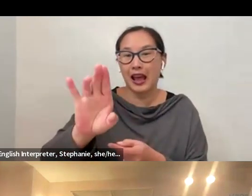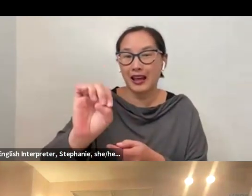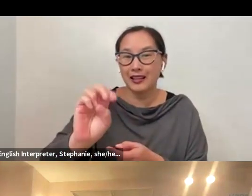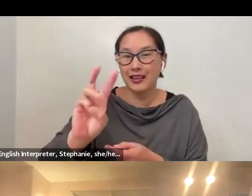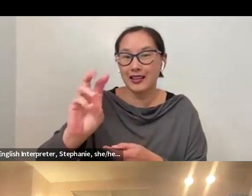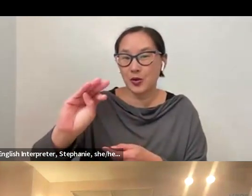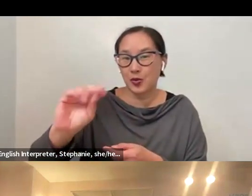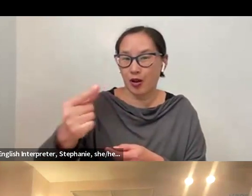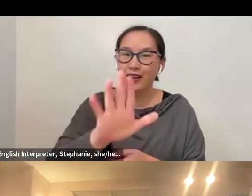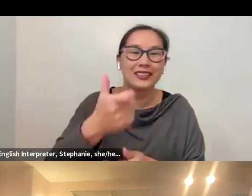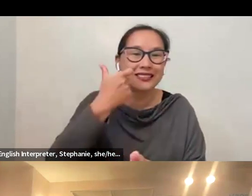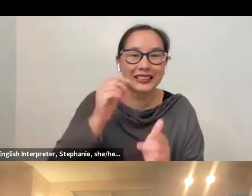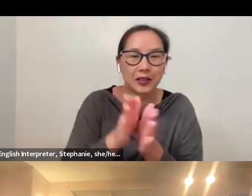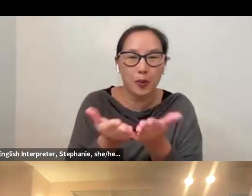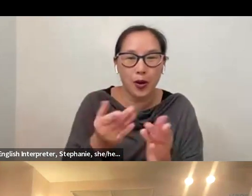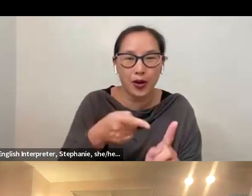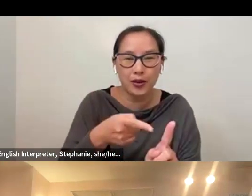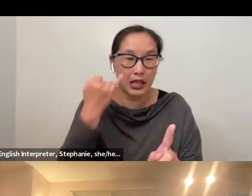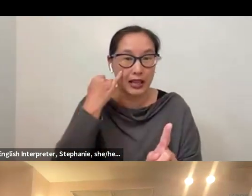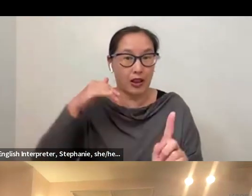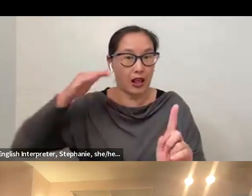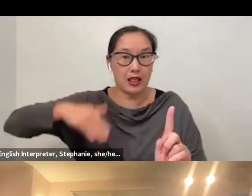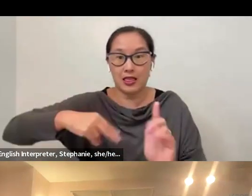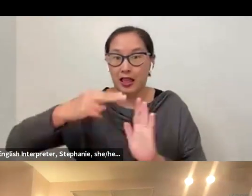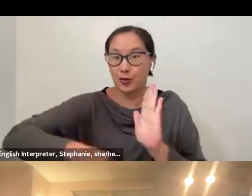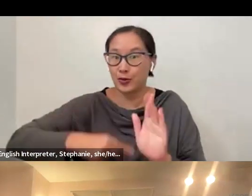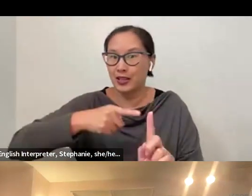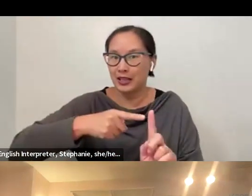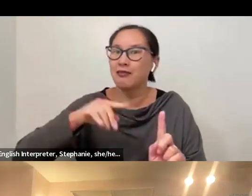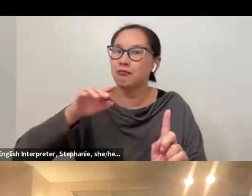If you haven't been able to check that out, you definitely should.